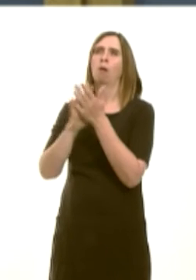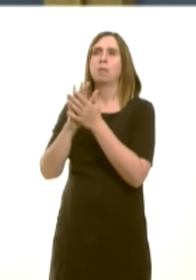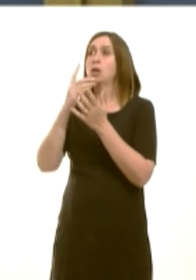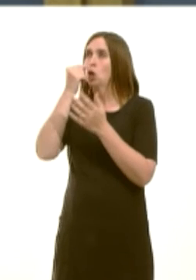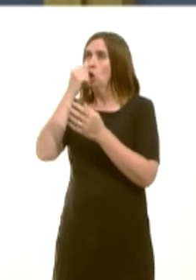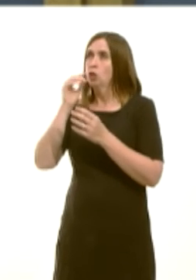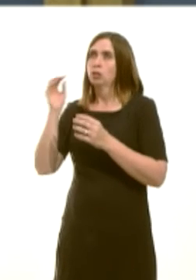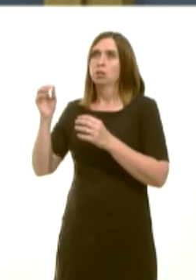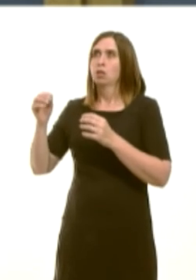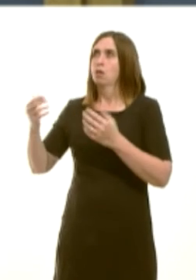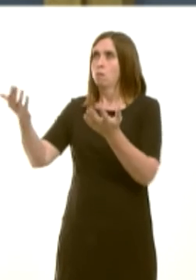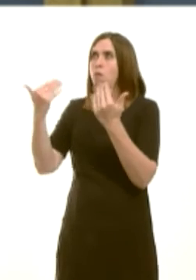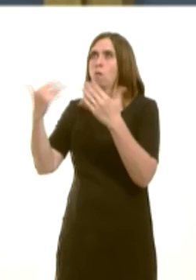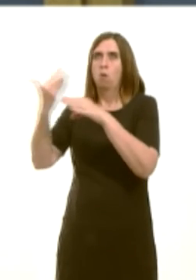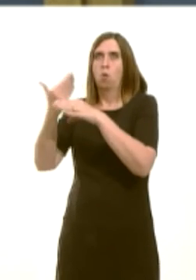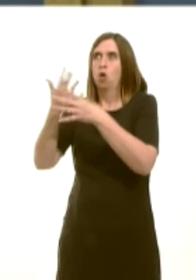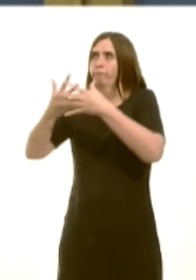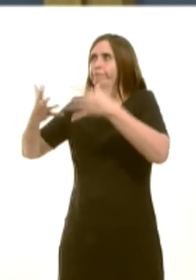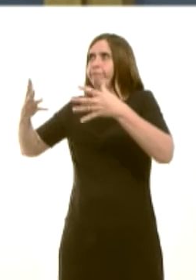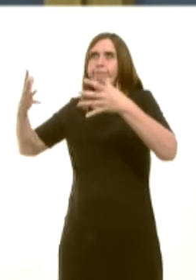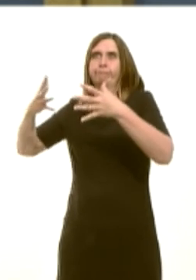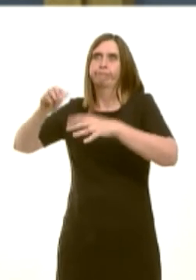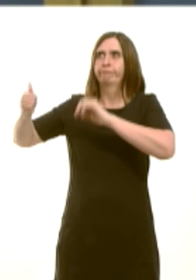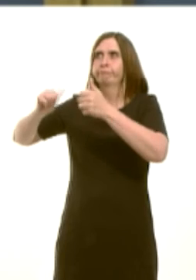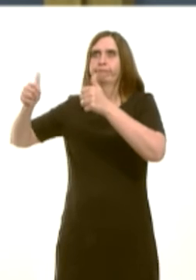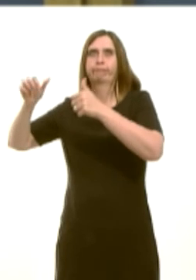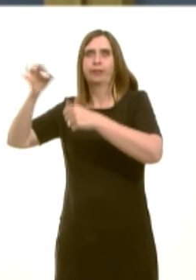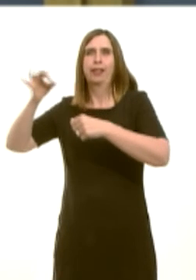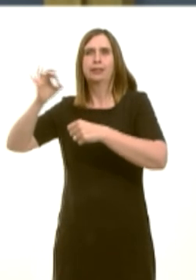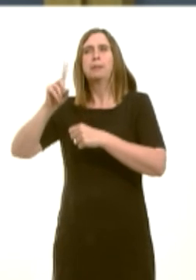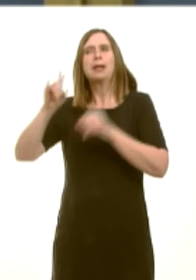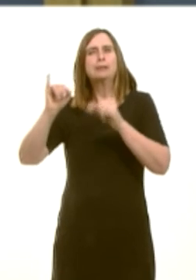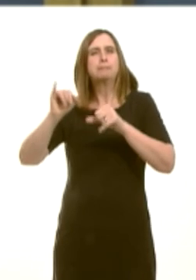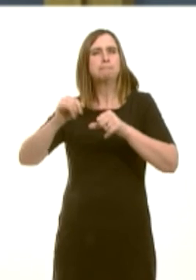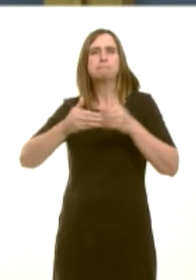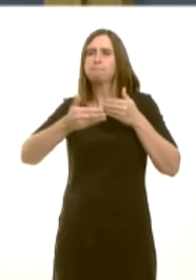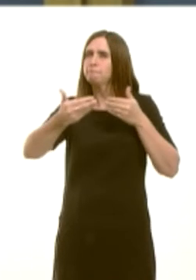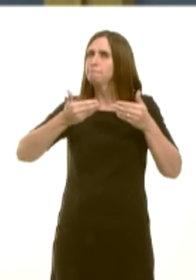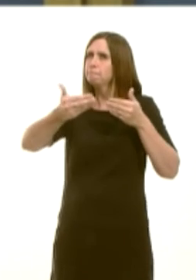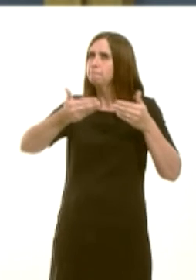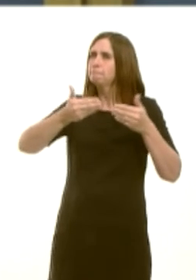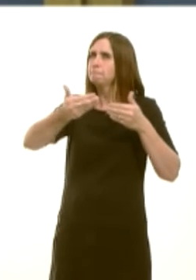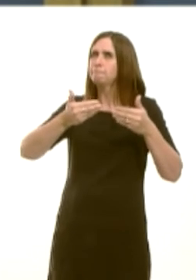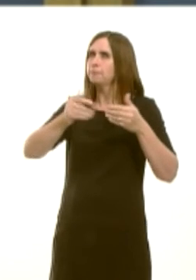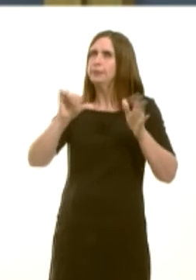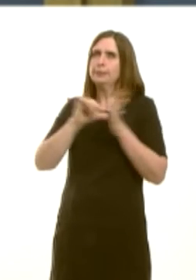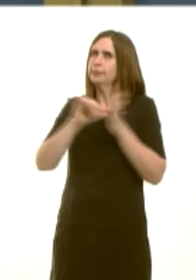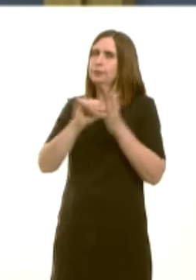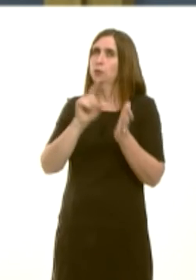on the island. But questions remain in terms of the timing. The application period was